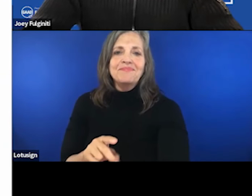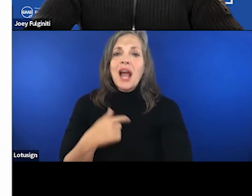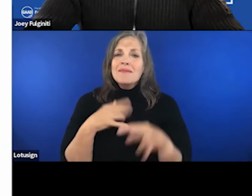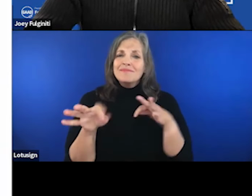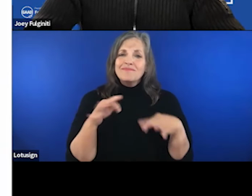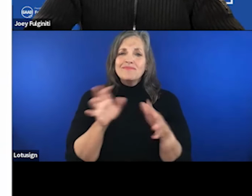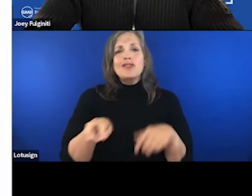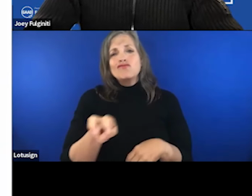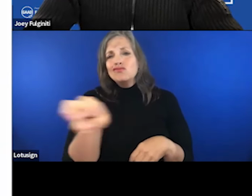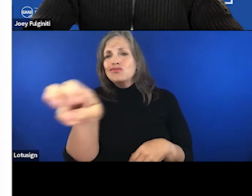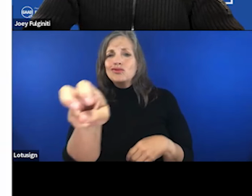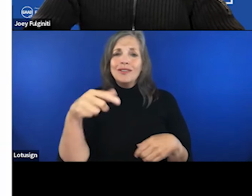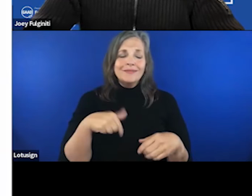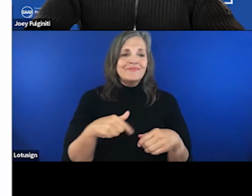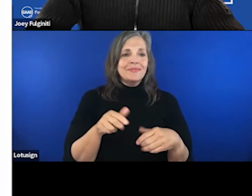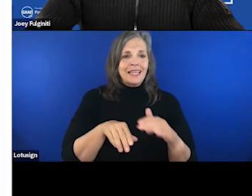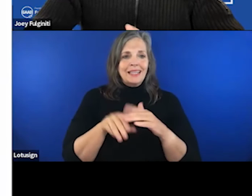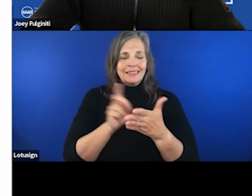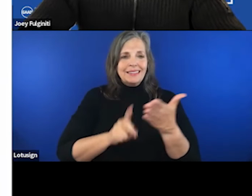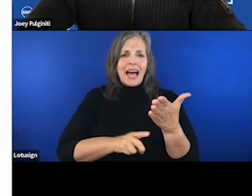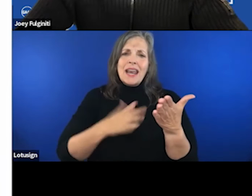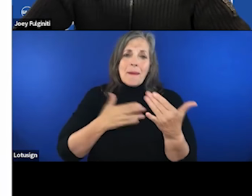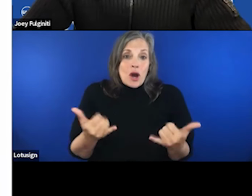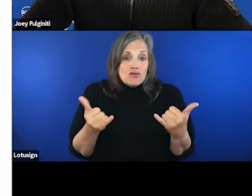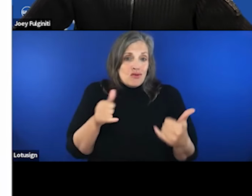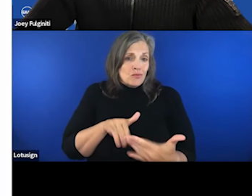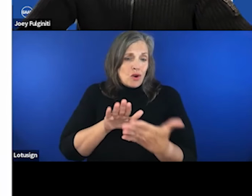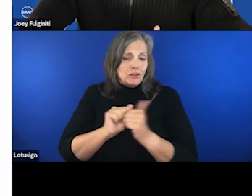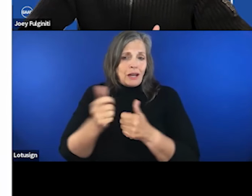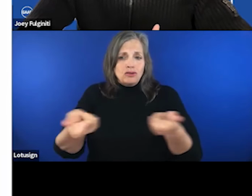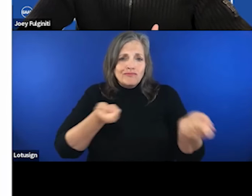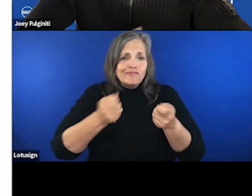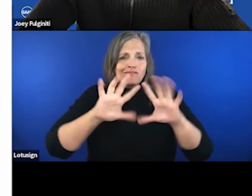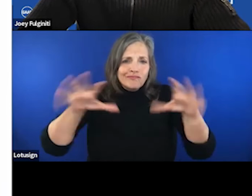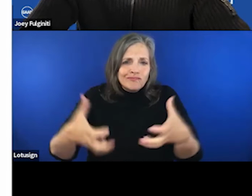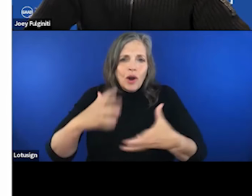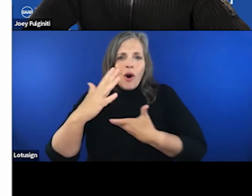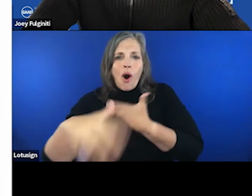approach in creating an all-inclusive design team so I'll do a brief introduction and then i want